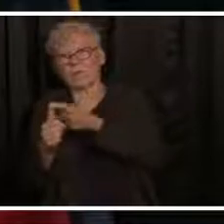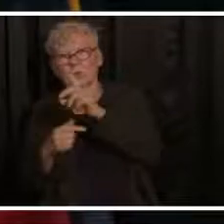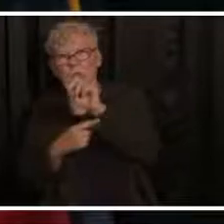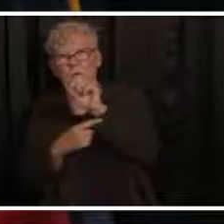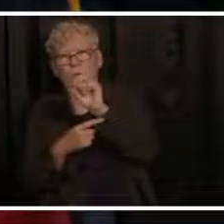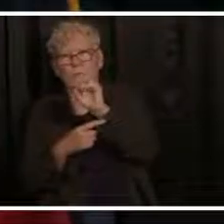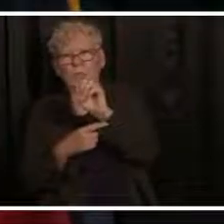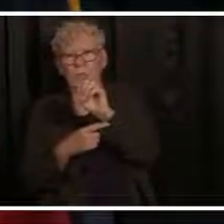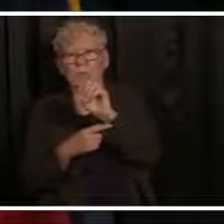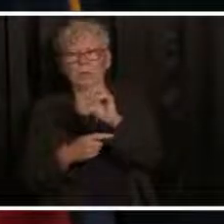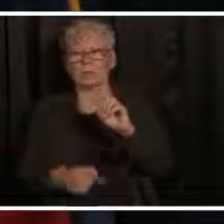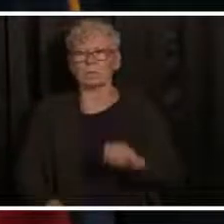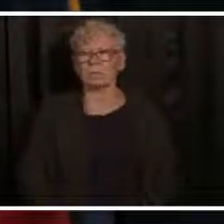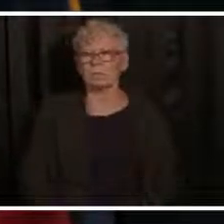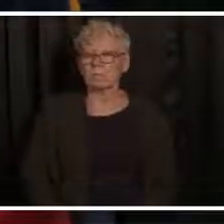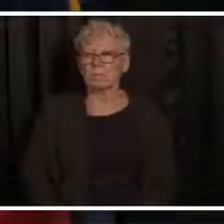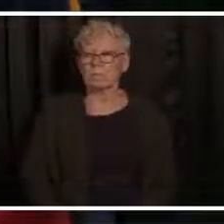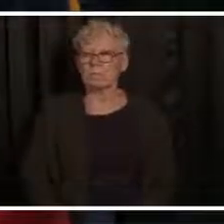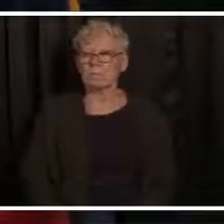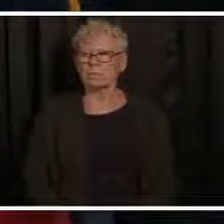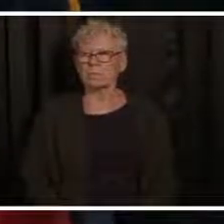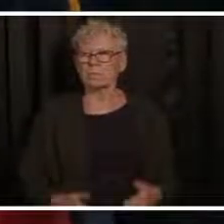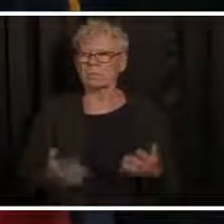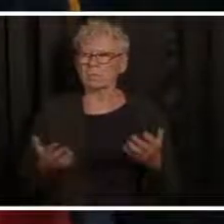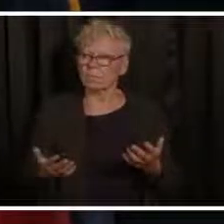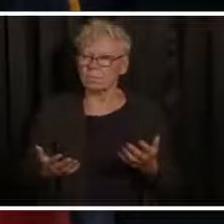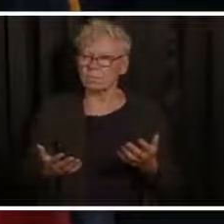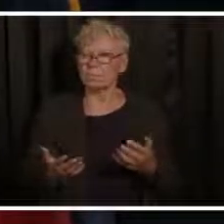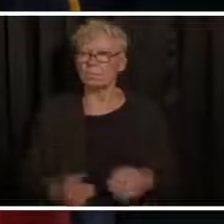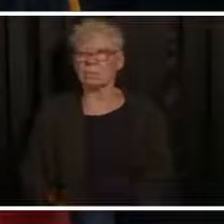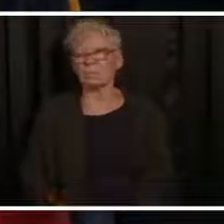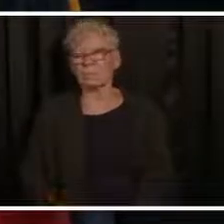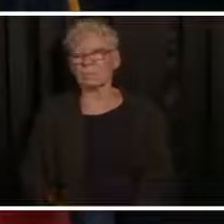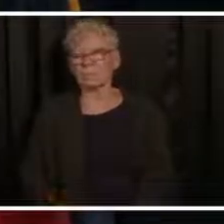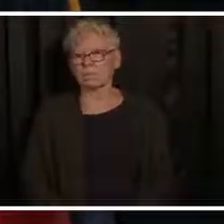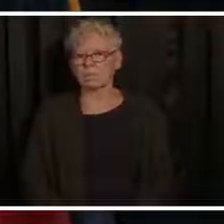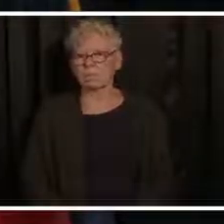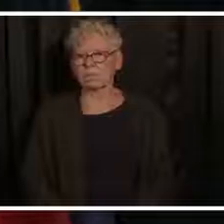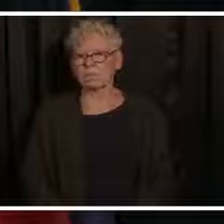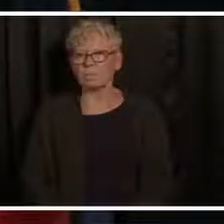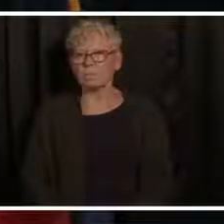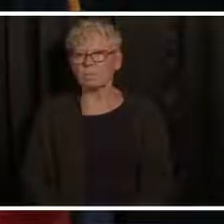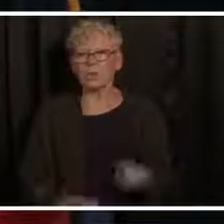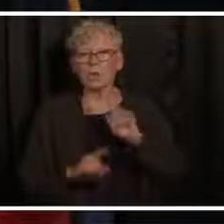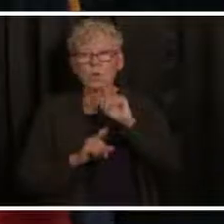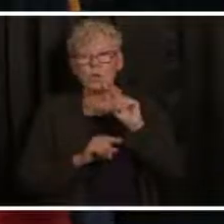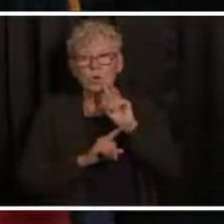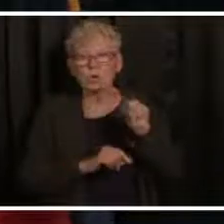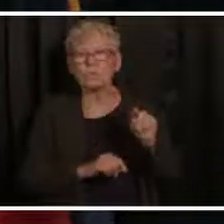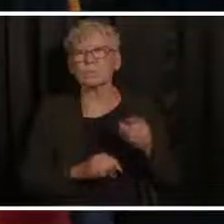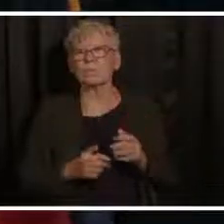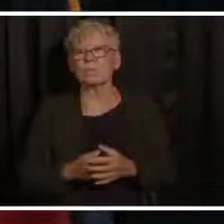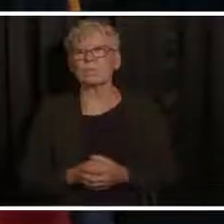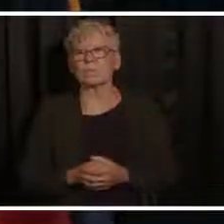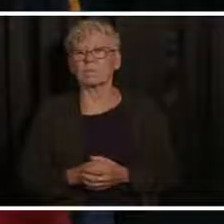couple of weeks. Um it's possible there were some of of one or the other largely to have the second doses on hand.